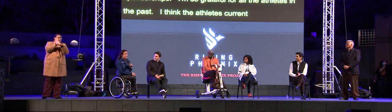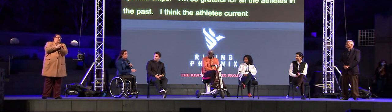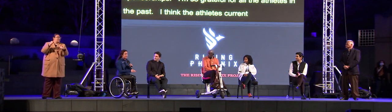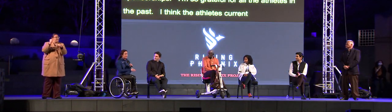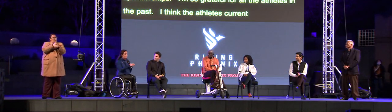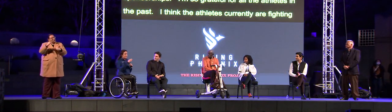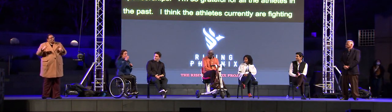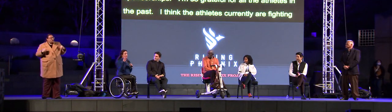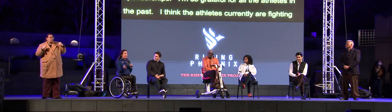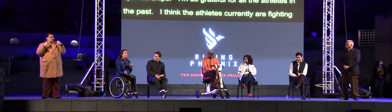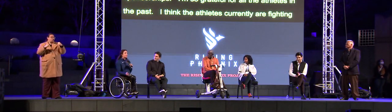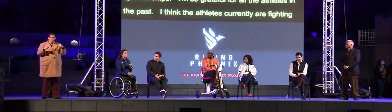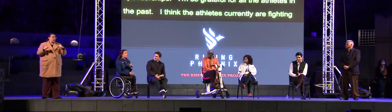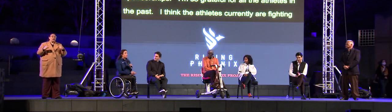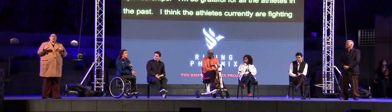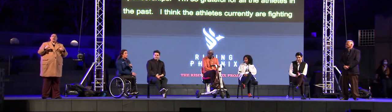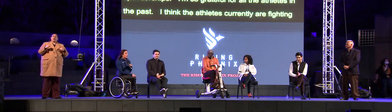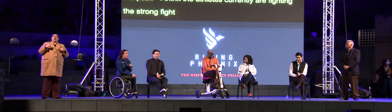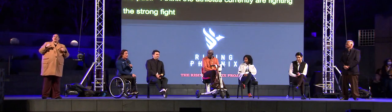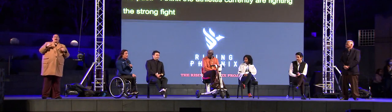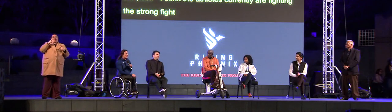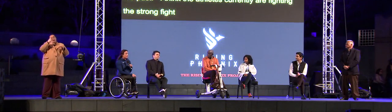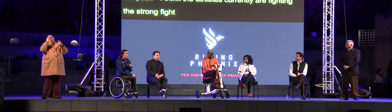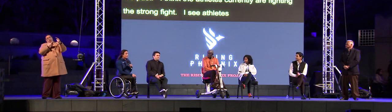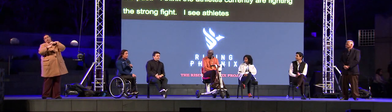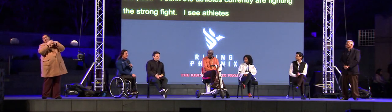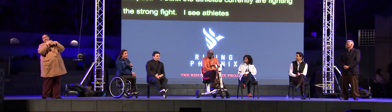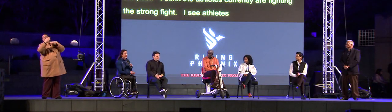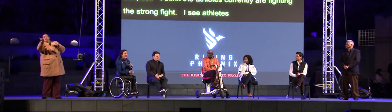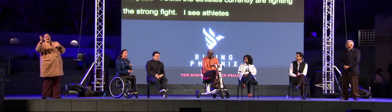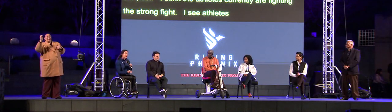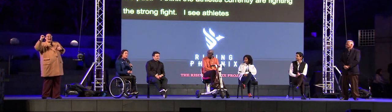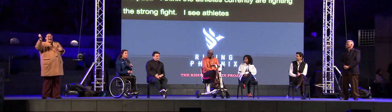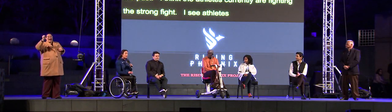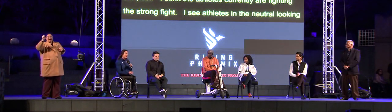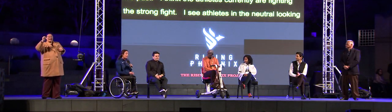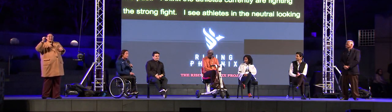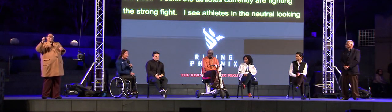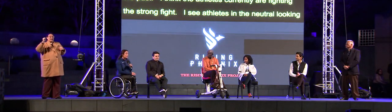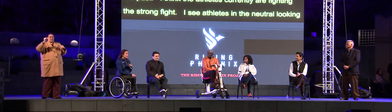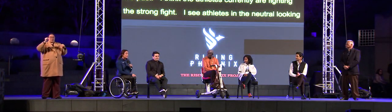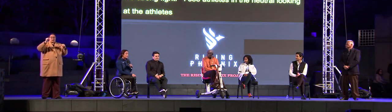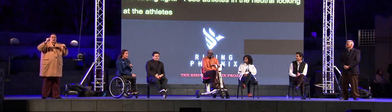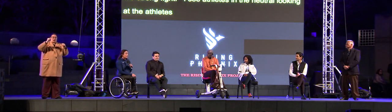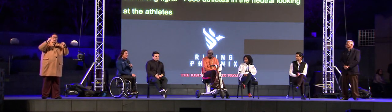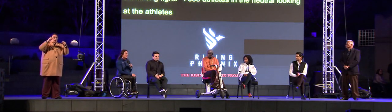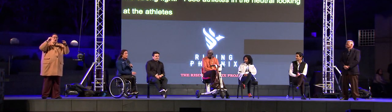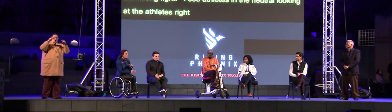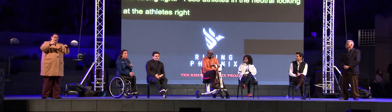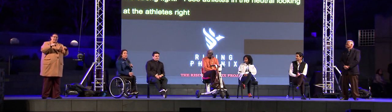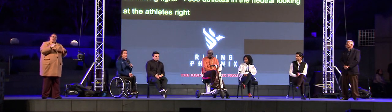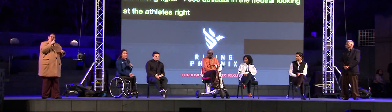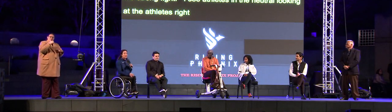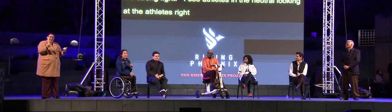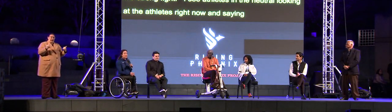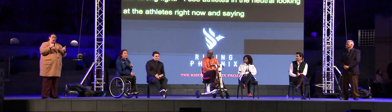And I see athletes in the future looking at the athletes right now and saying, we want to be part of it,